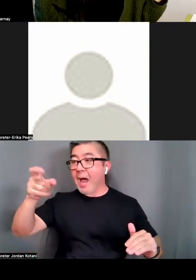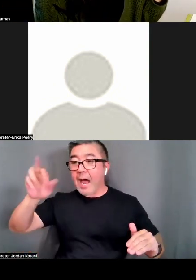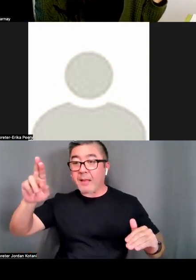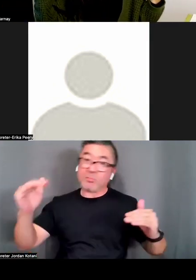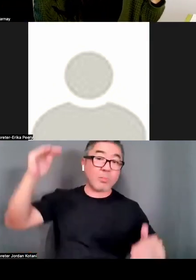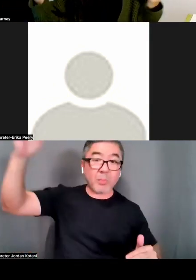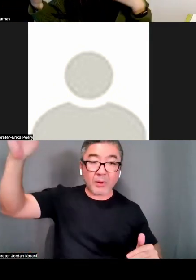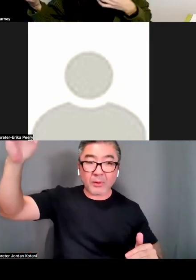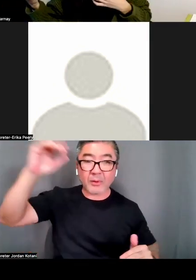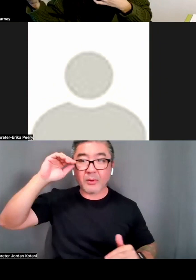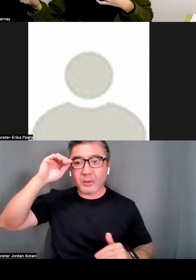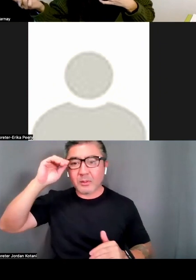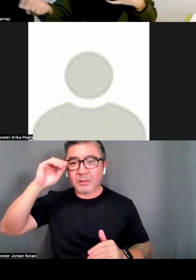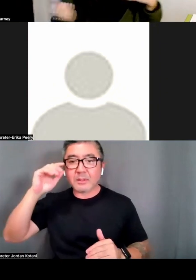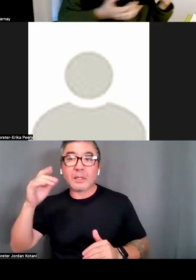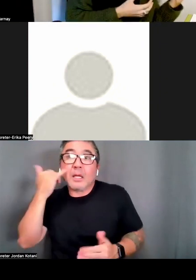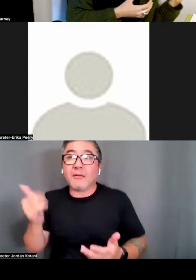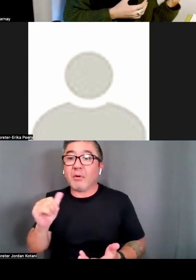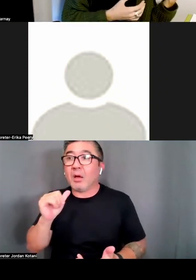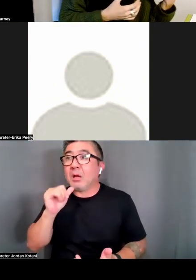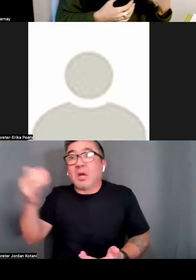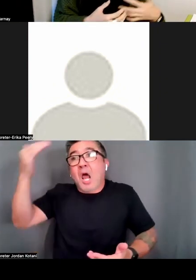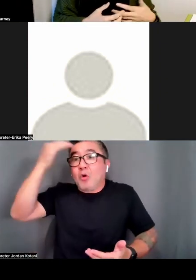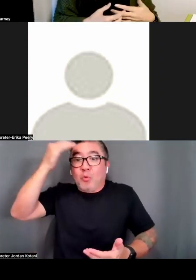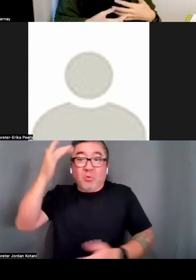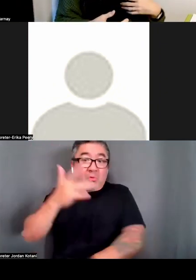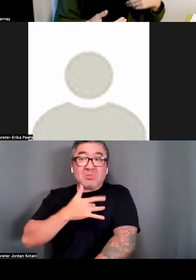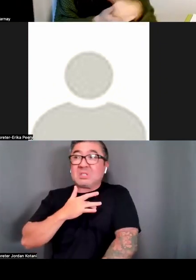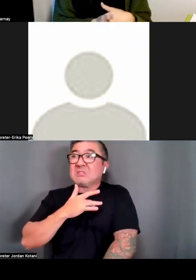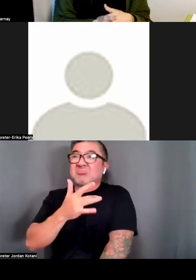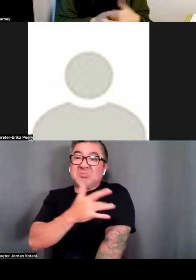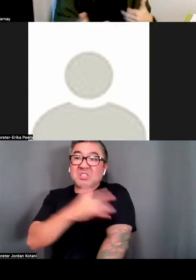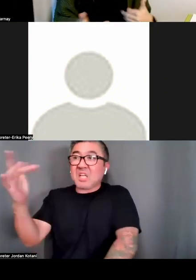being touched or bumping into things. These are kids that you see real rough and tumble kind of